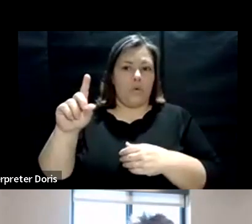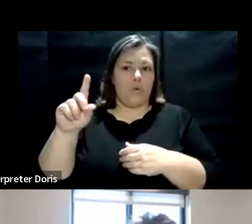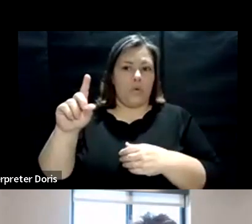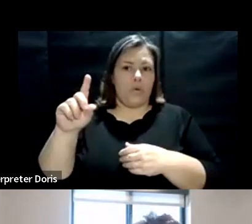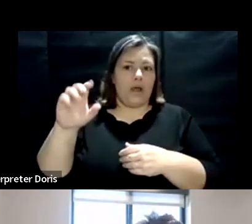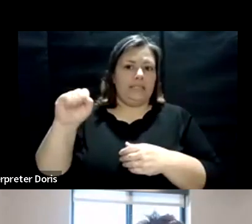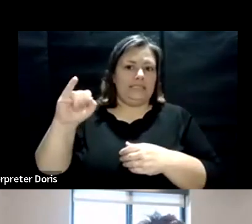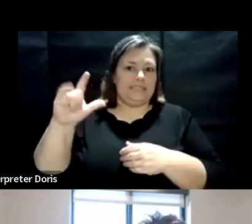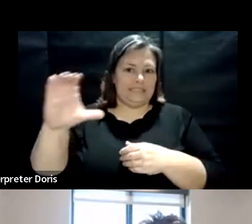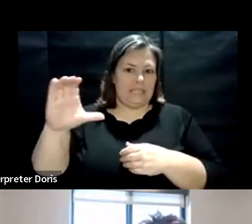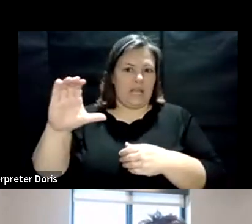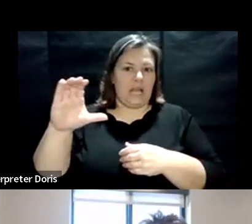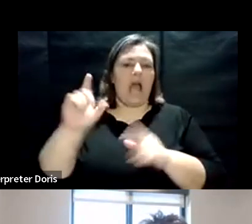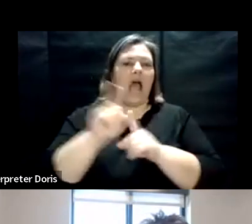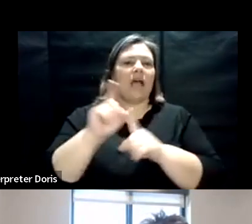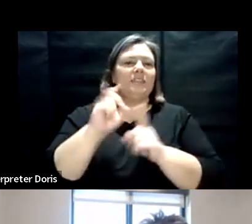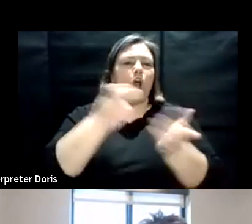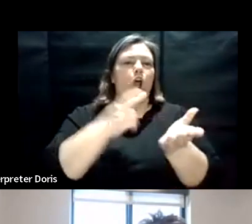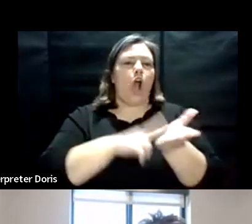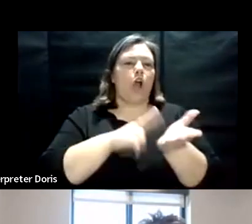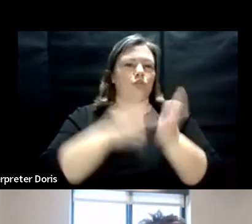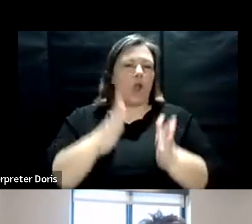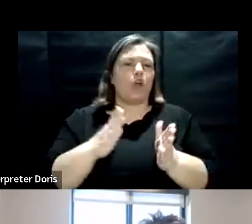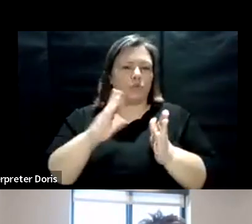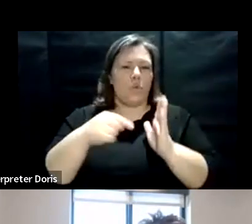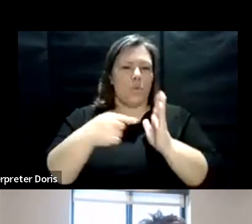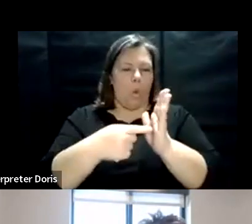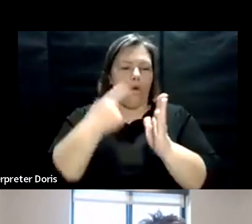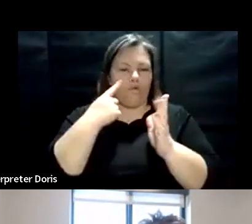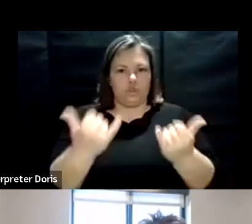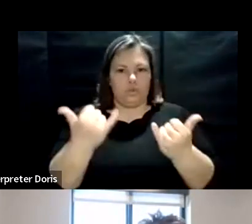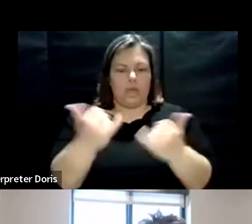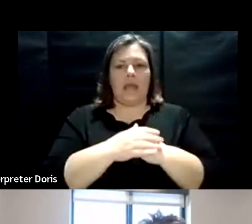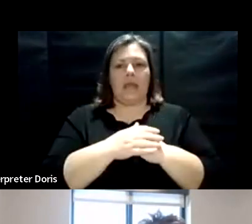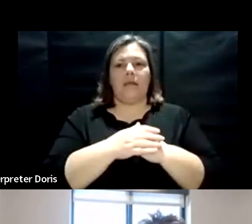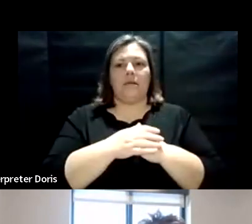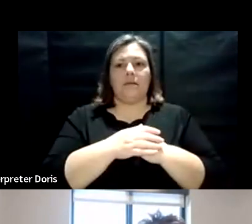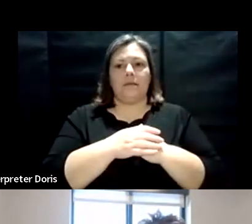Hi, there, Sarah, thank you. This is amber. O'hara, and I am here on behalf of not silk in a contractor role.